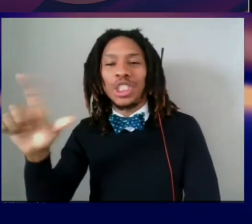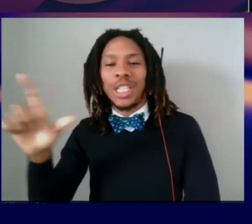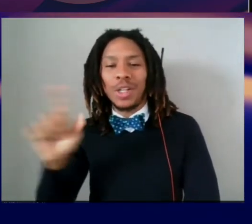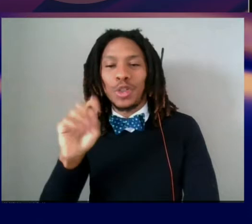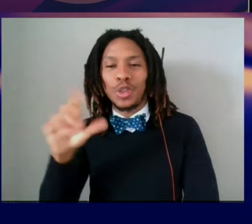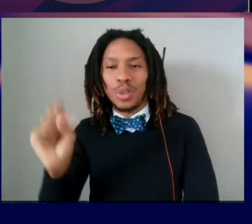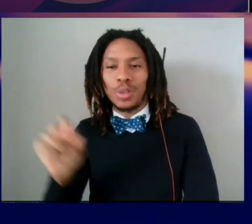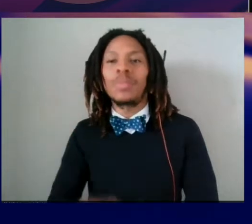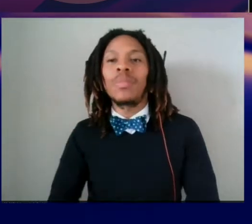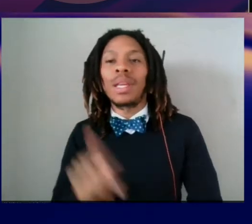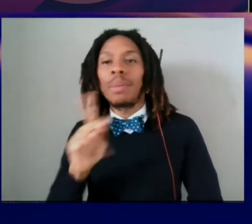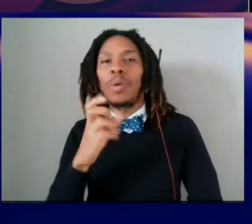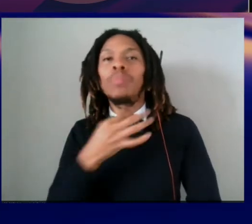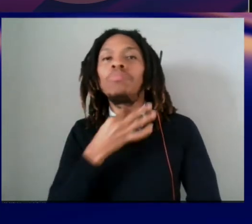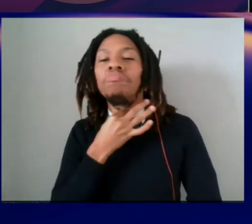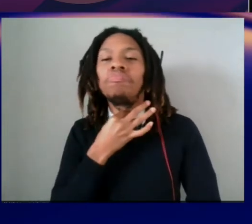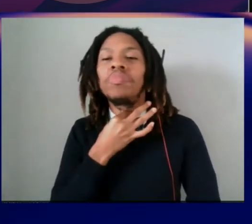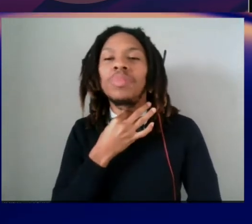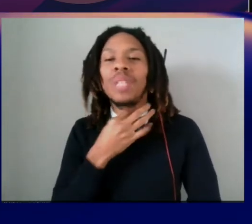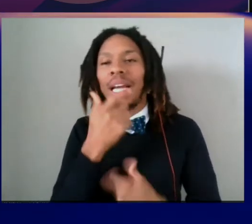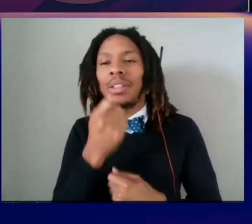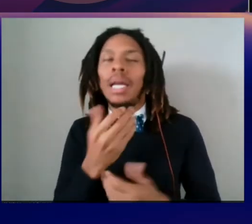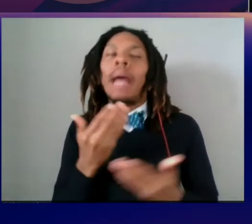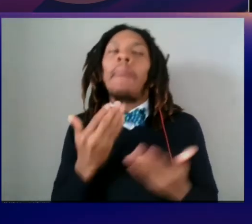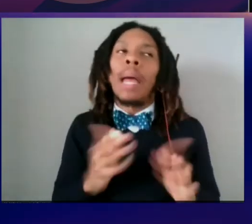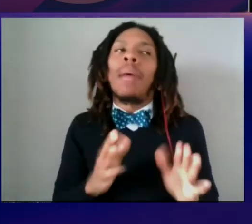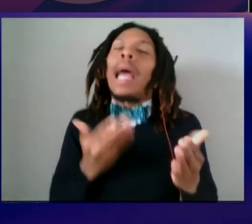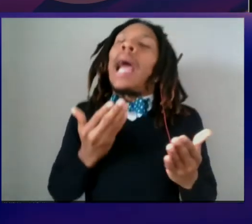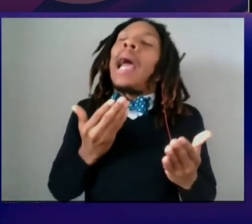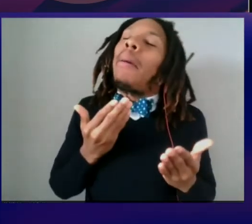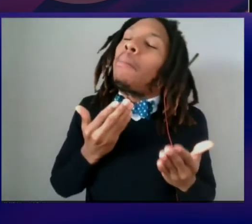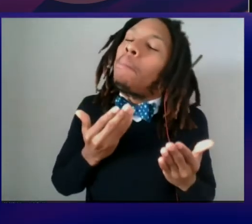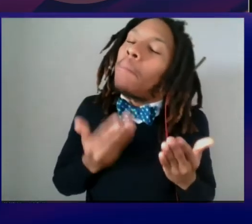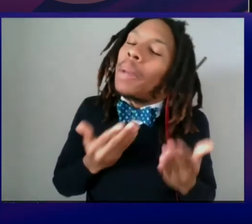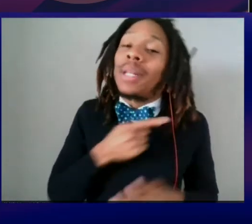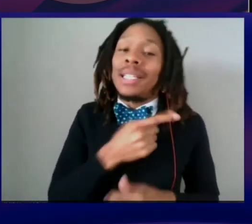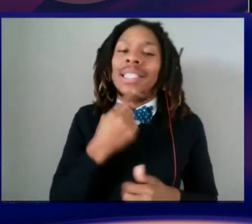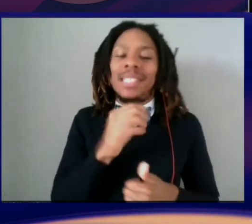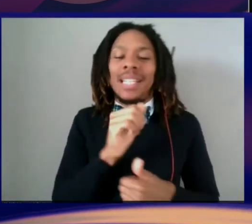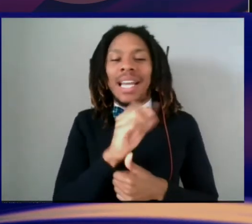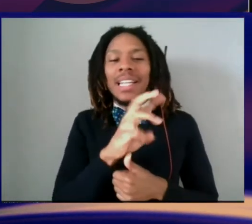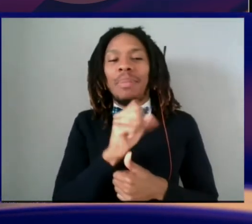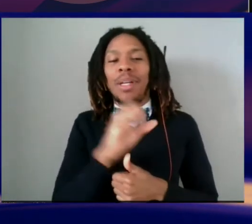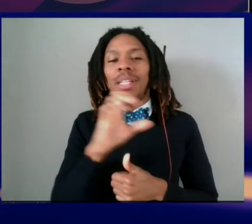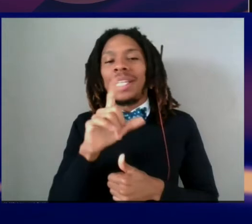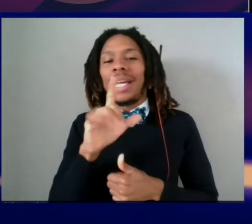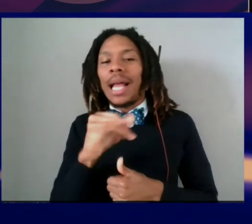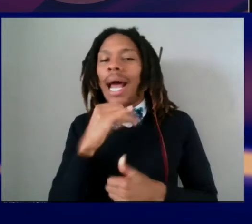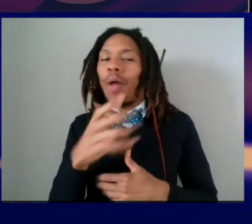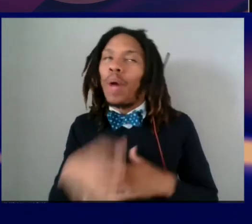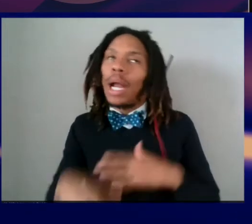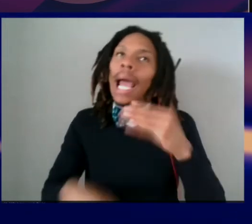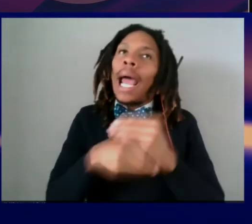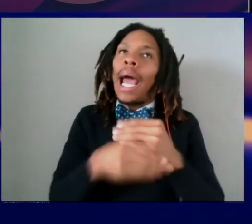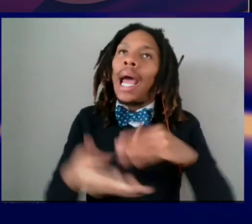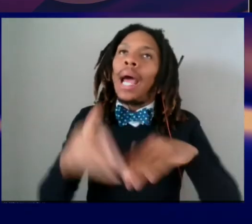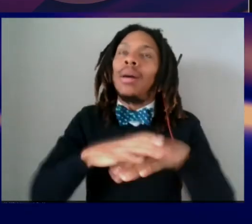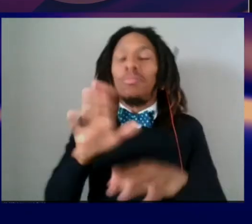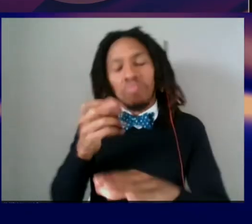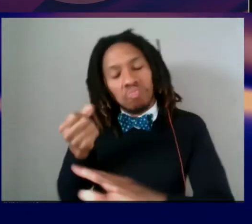Maybe. to that type of.... Maybe. (Suman chuckles) - Well, this says the AWS CLI, I don't want to add more than what it says here. Fair. Yeah. Fair, fair, - Fair, fair.